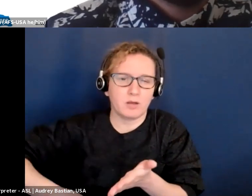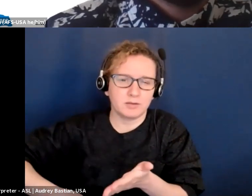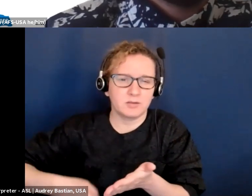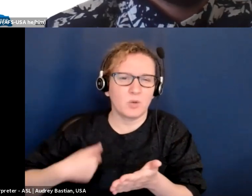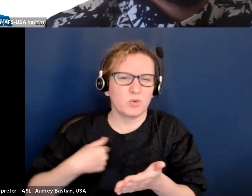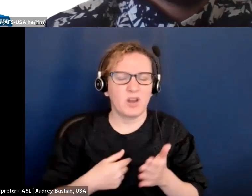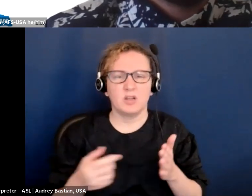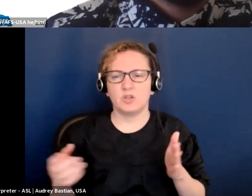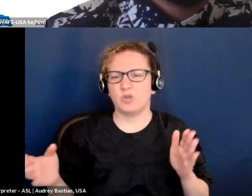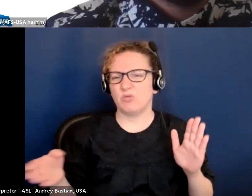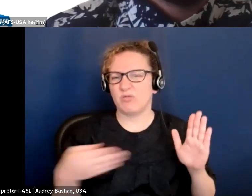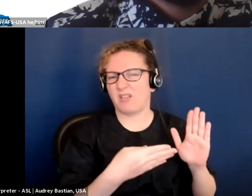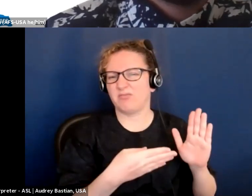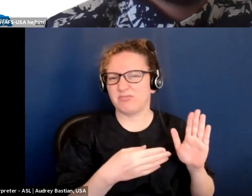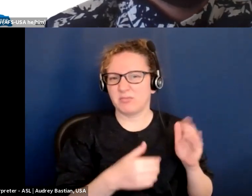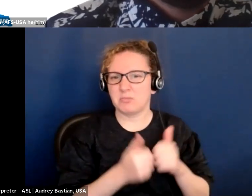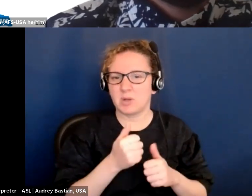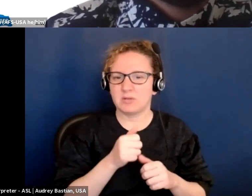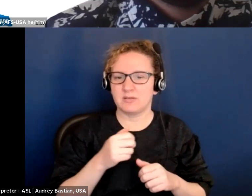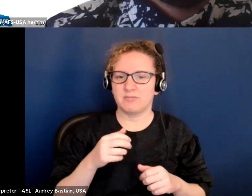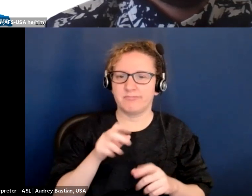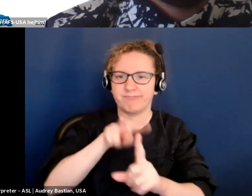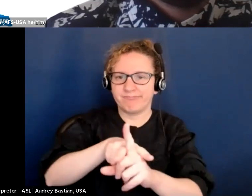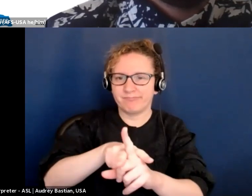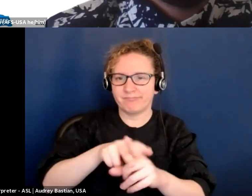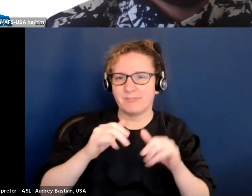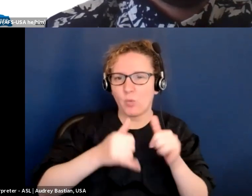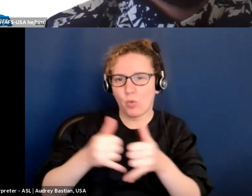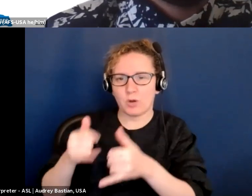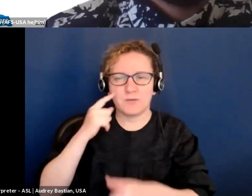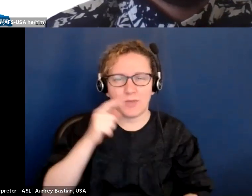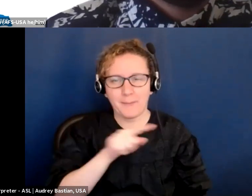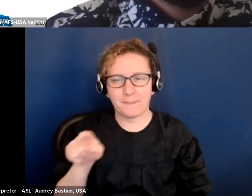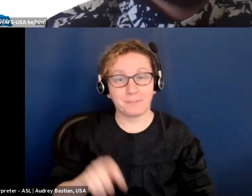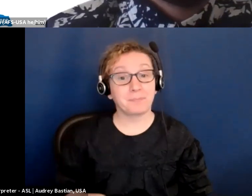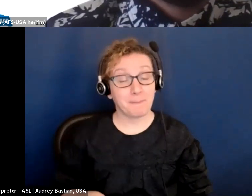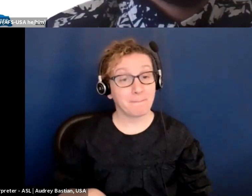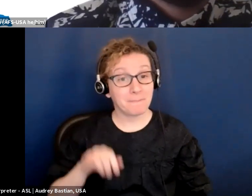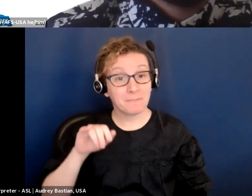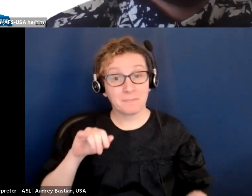the most applicable awards for them. >> JUSTIN HARFORD: That is great. Thank you Sarah